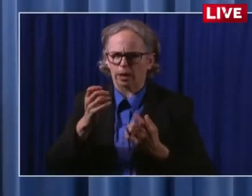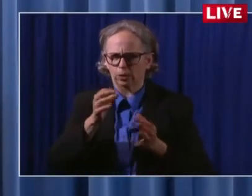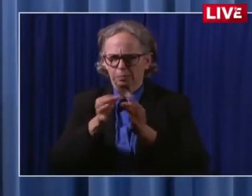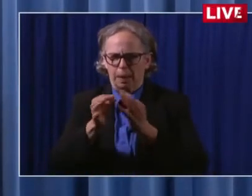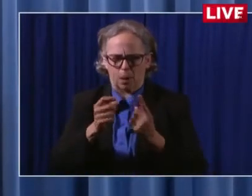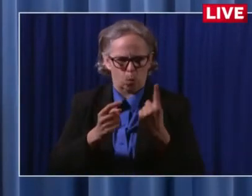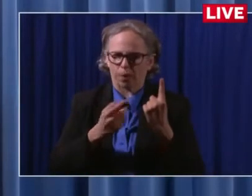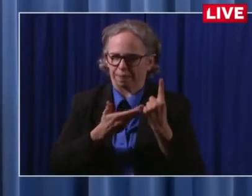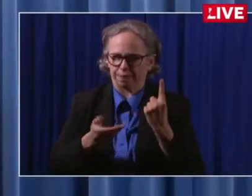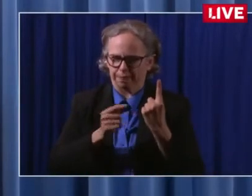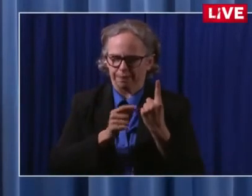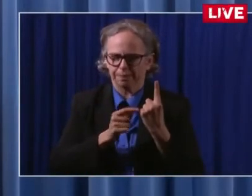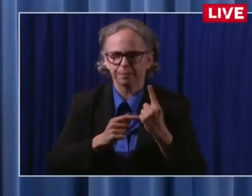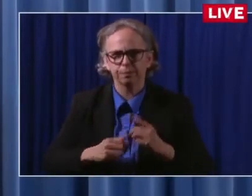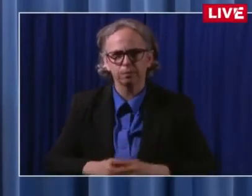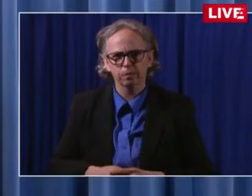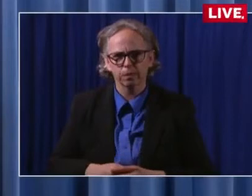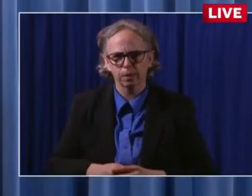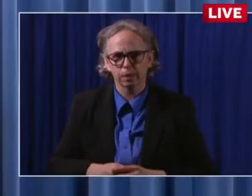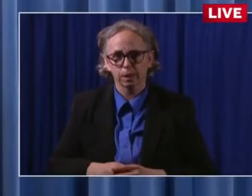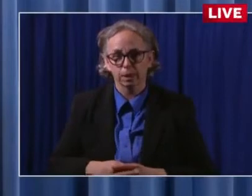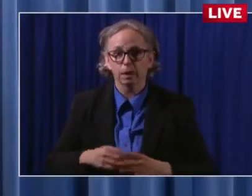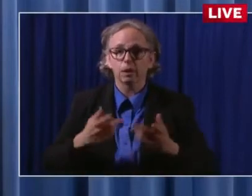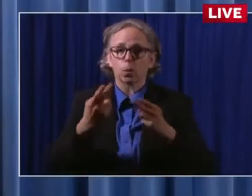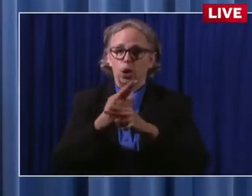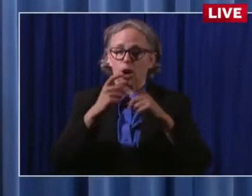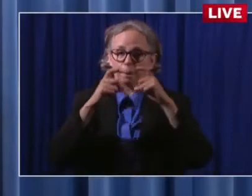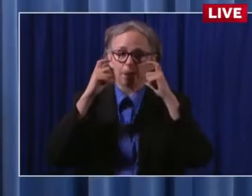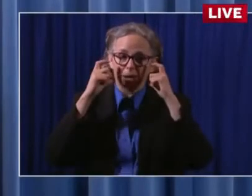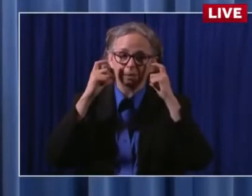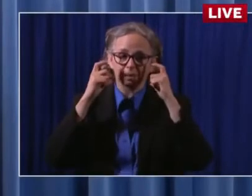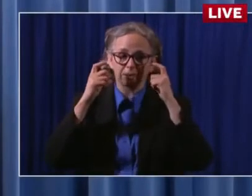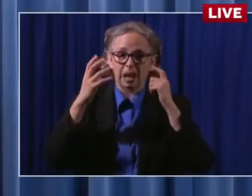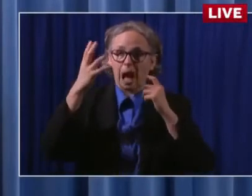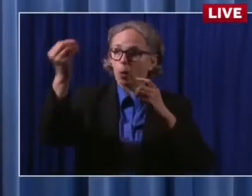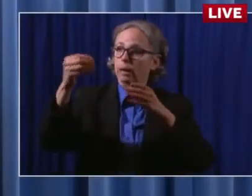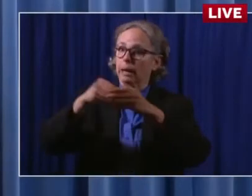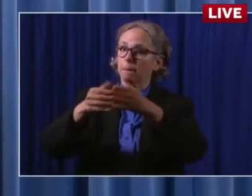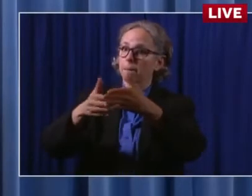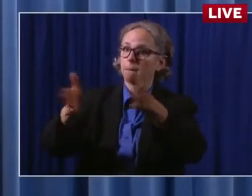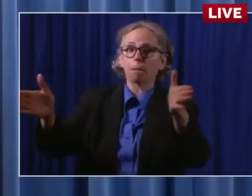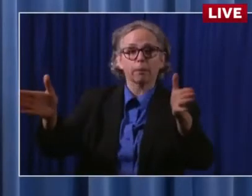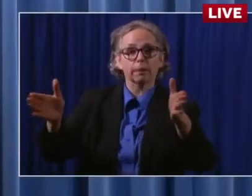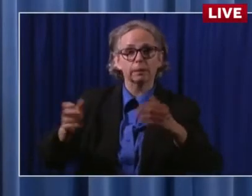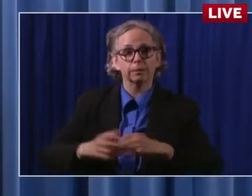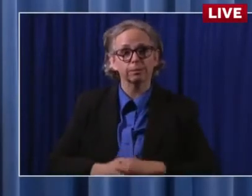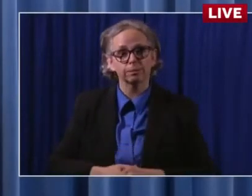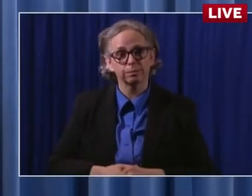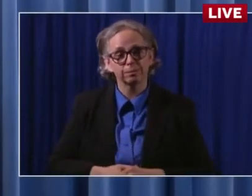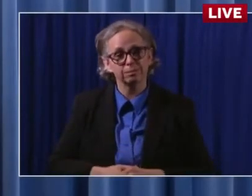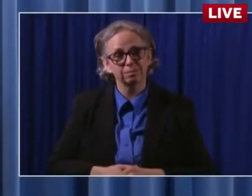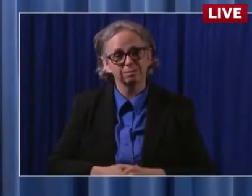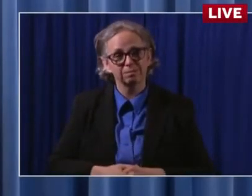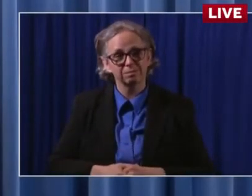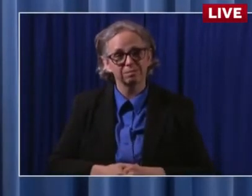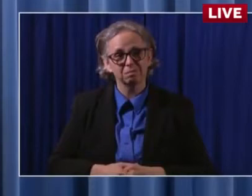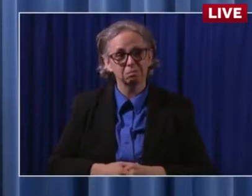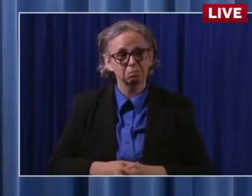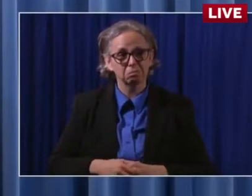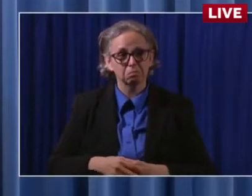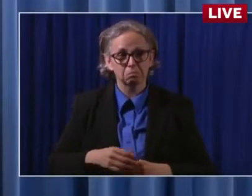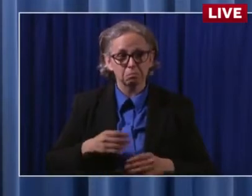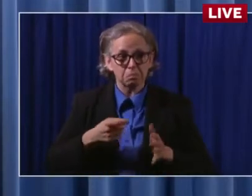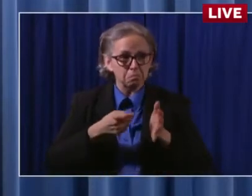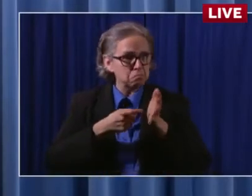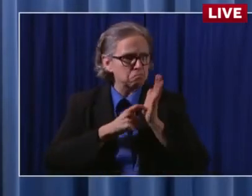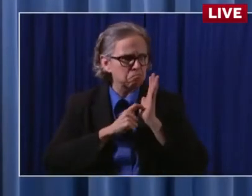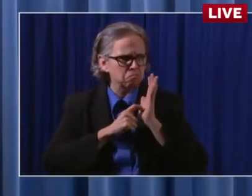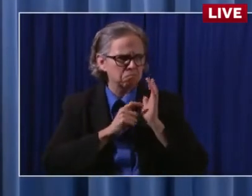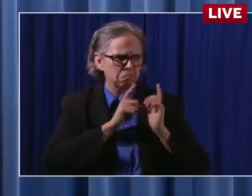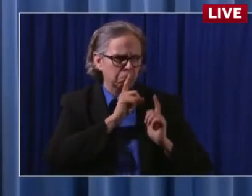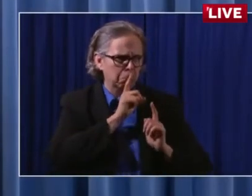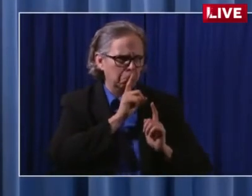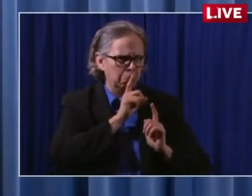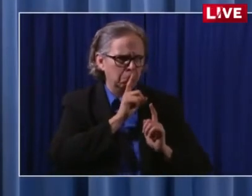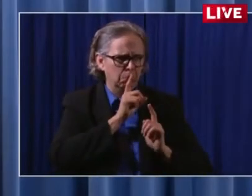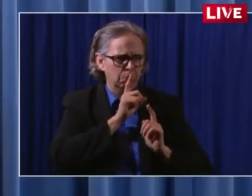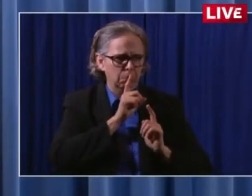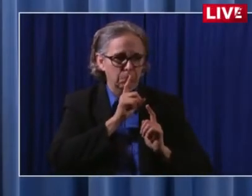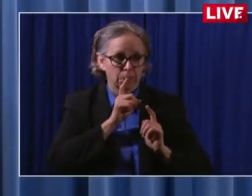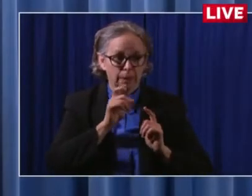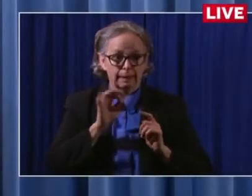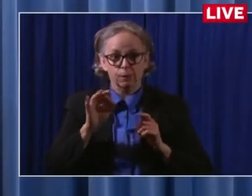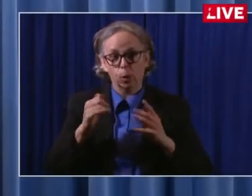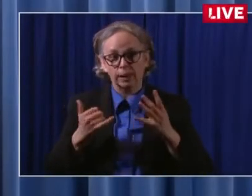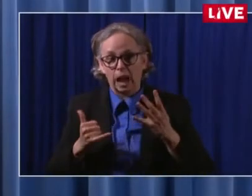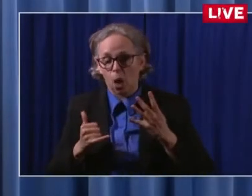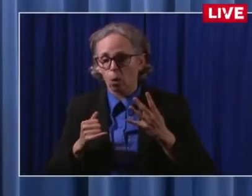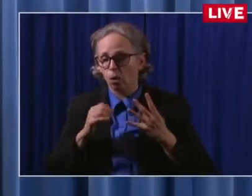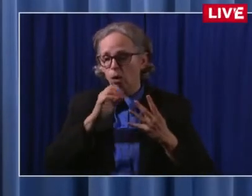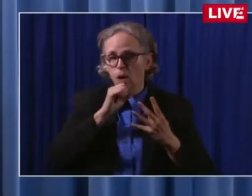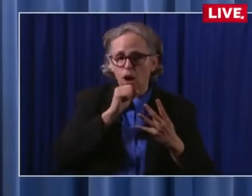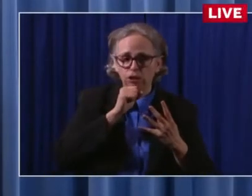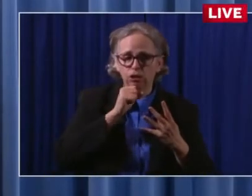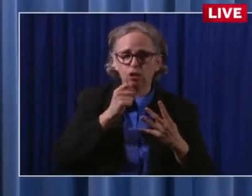THESE ARE, WITH THE EXCEPTION OF ONE THING AND THAT IS PUTTING A MASK ON OUT IN PUBLIC, WITH THAT EXCEPTION, THERE IS NO MANDATE ASSOCIATED WITH ANY OF THESE.